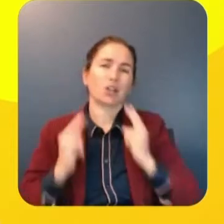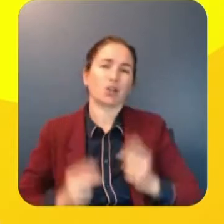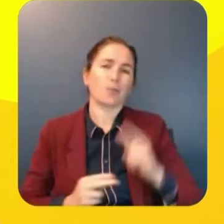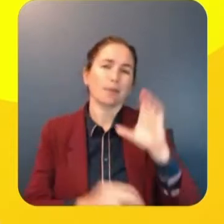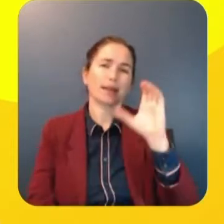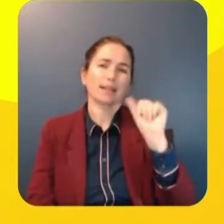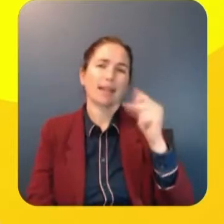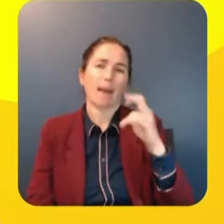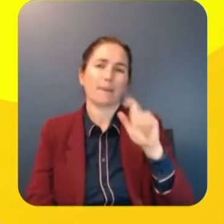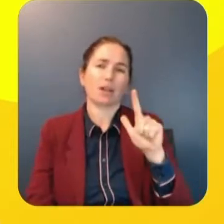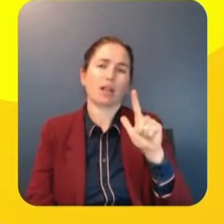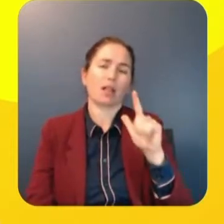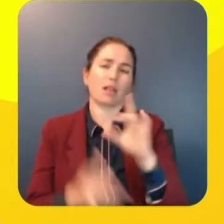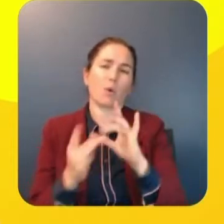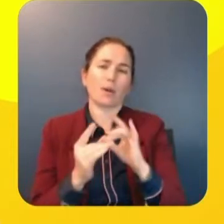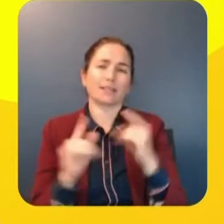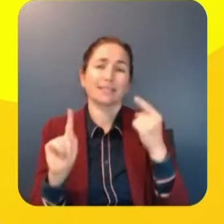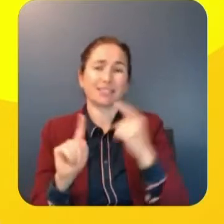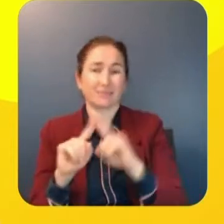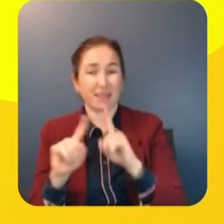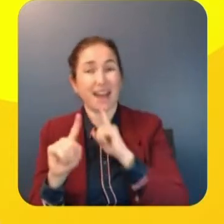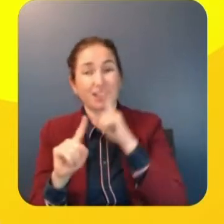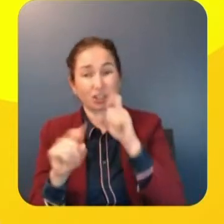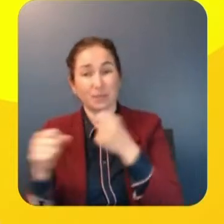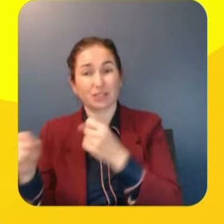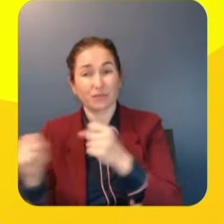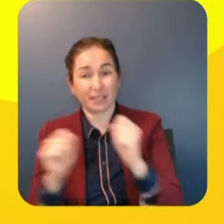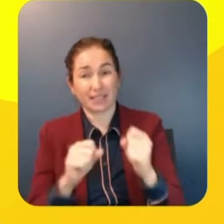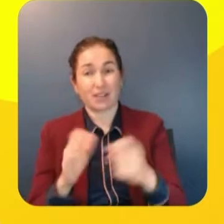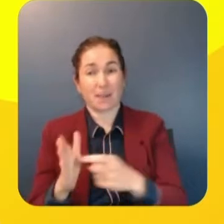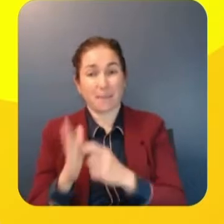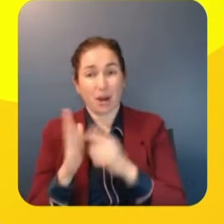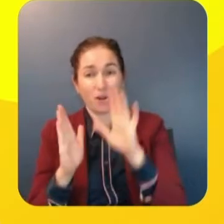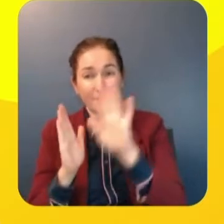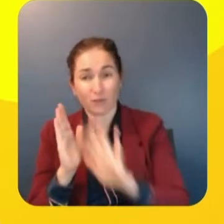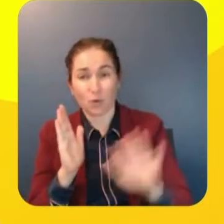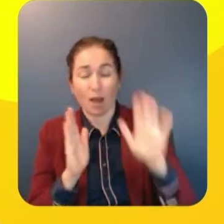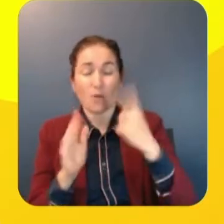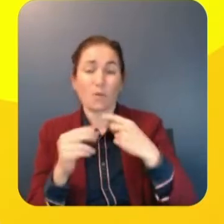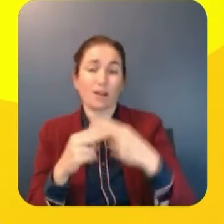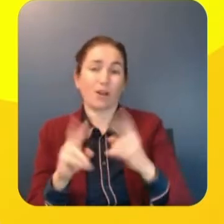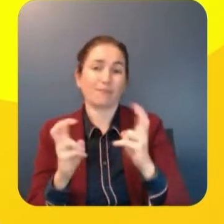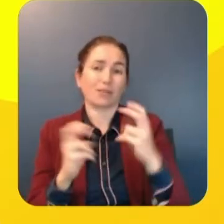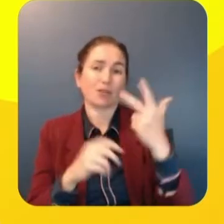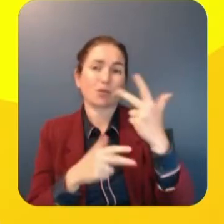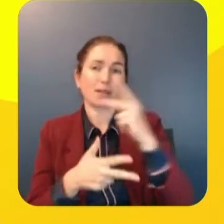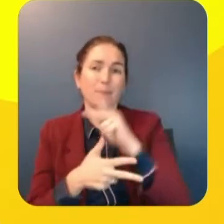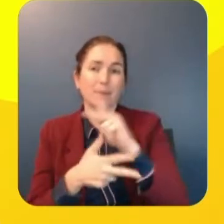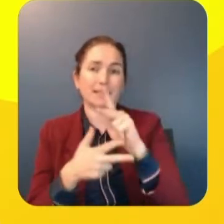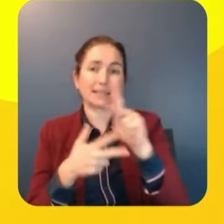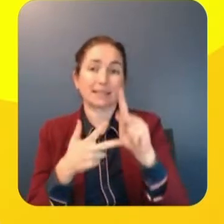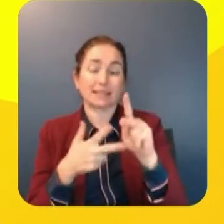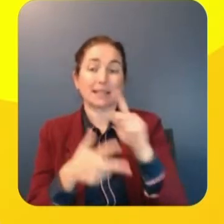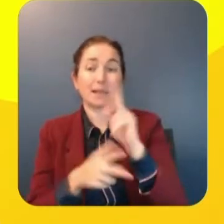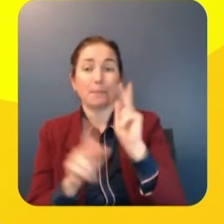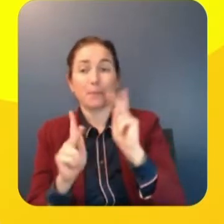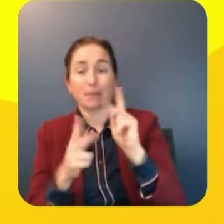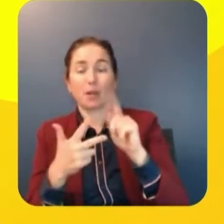when in fact it actually should be a strategic imperative throughout what we call the three p's, people, purchasing, meaning, procurement,